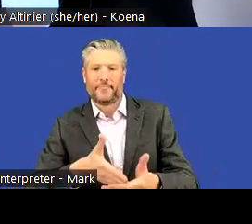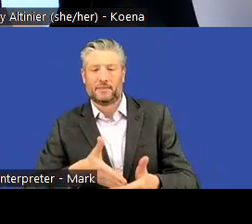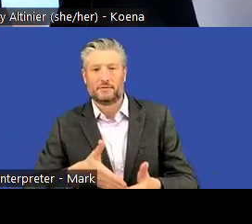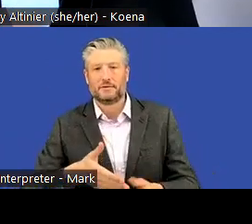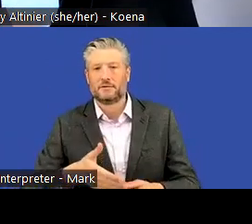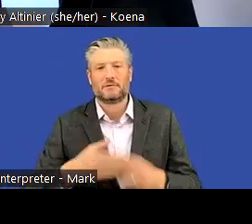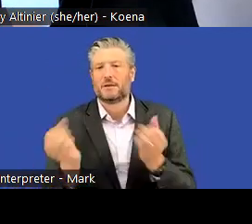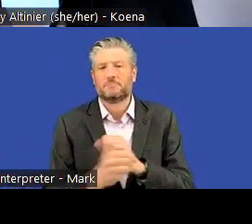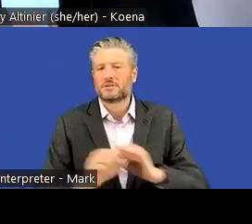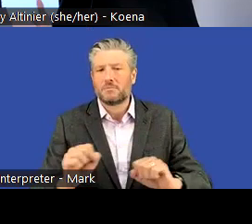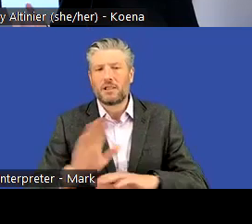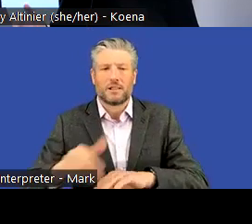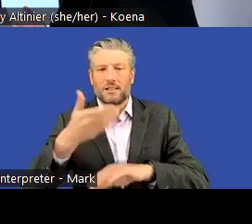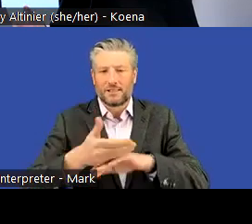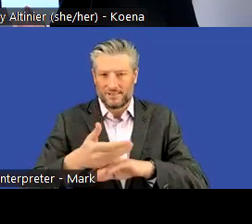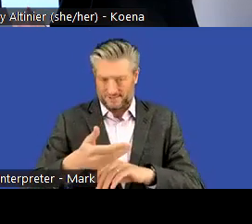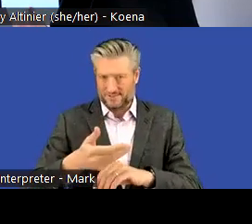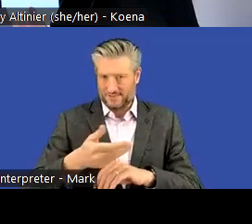speech. So nobody can see her.